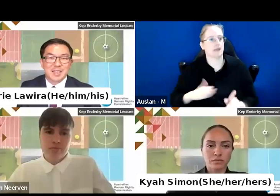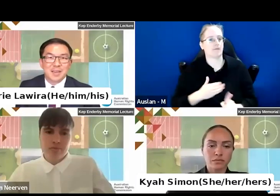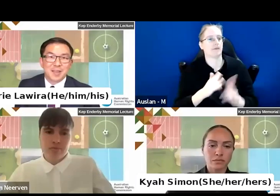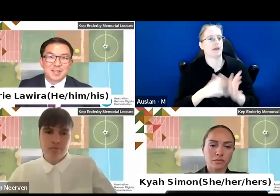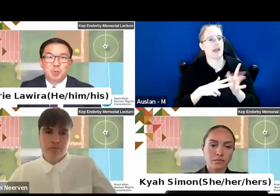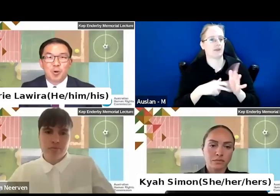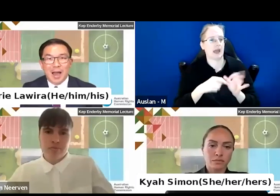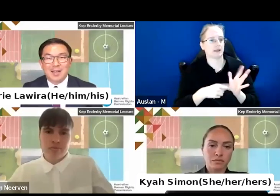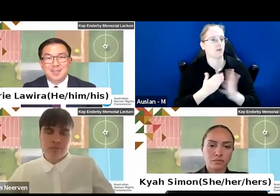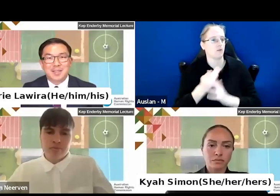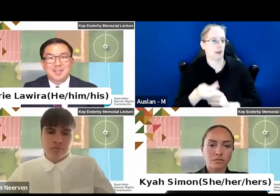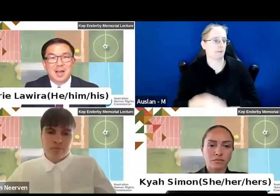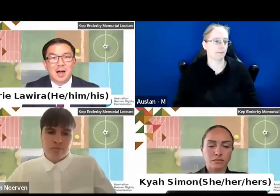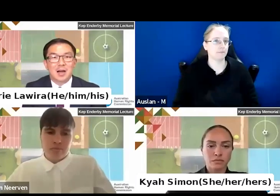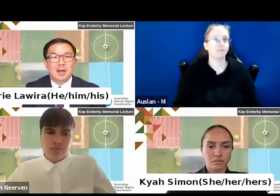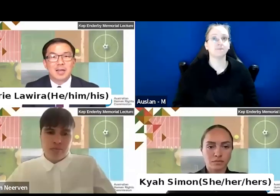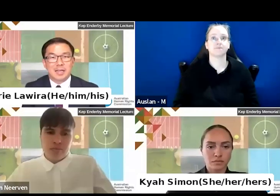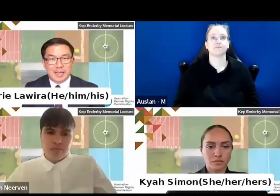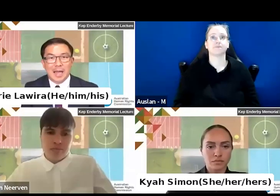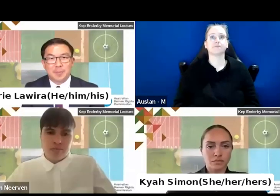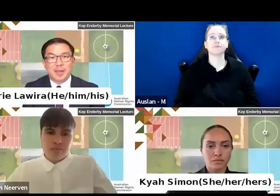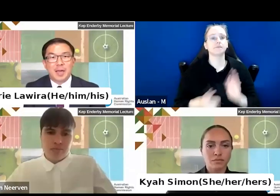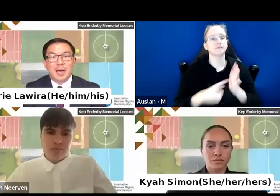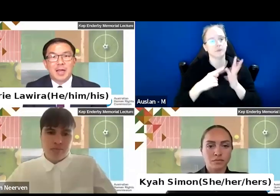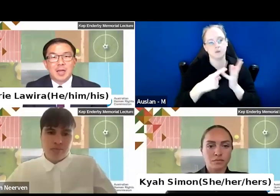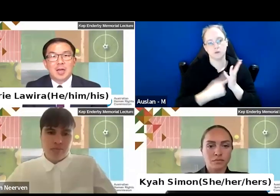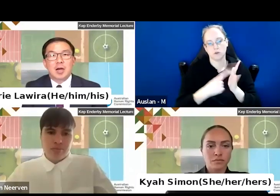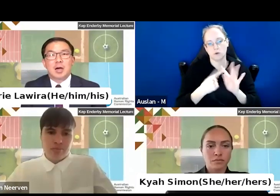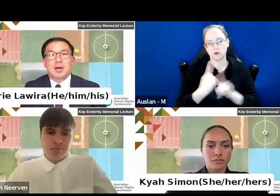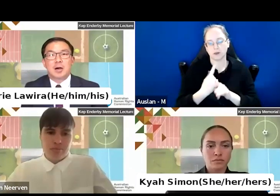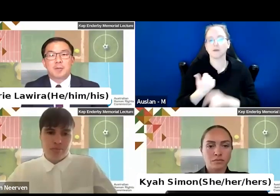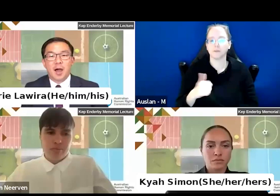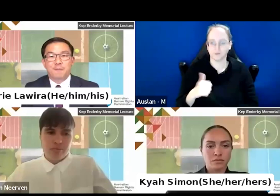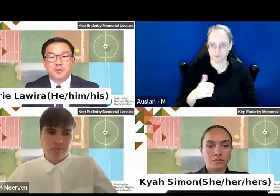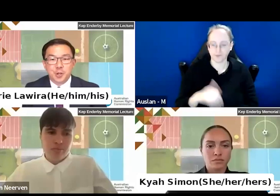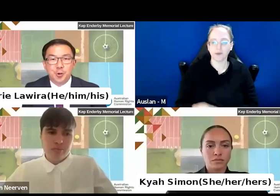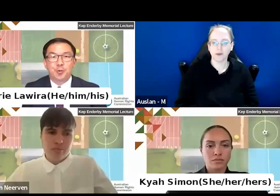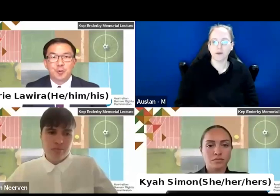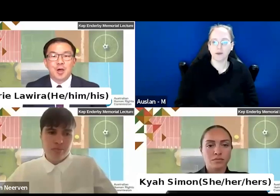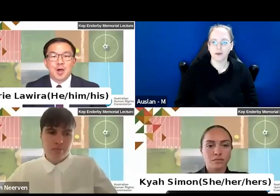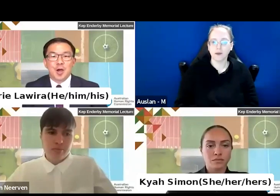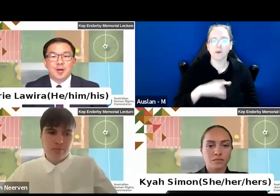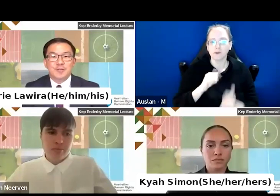given that sport has this, it can be a powerful tool